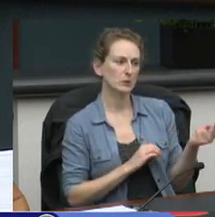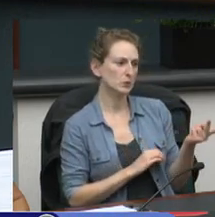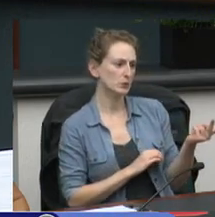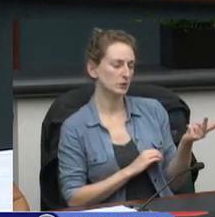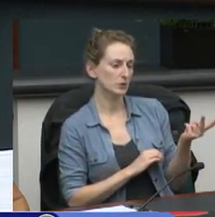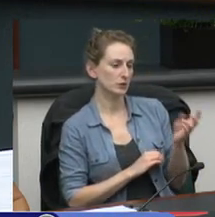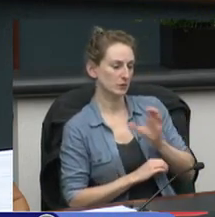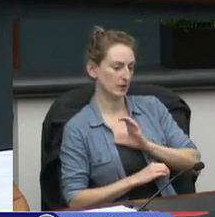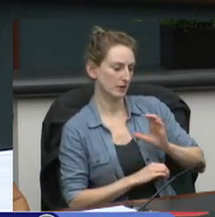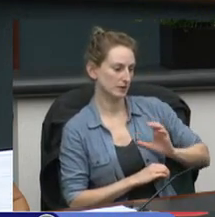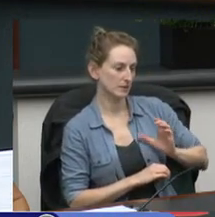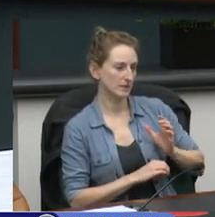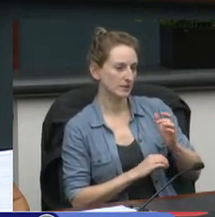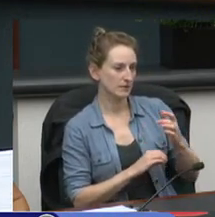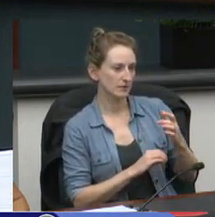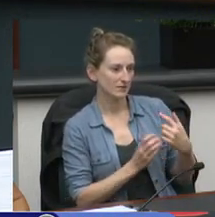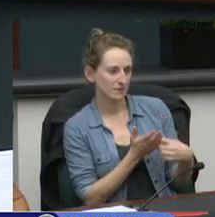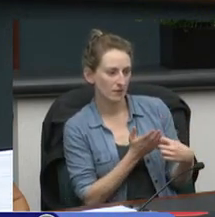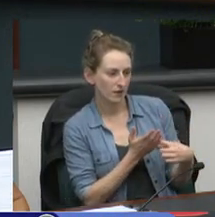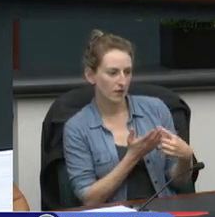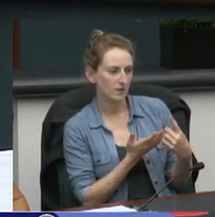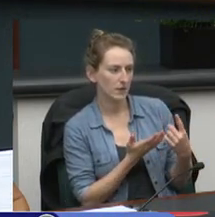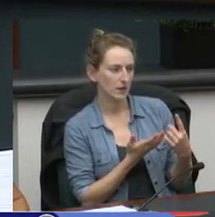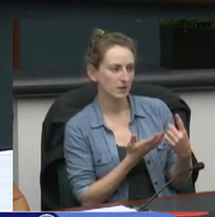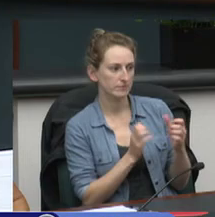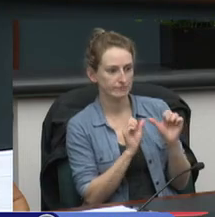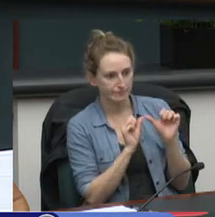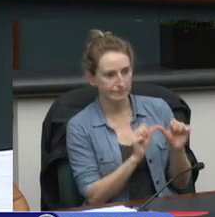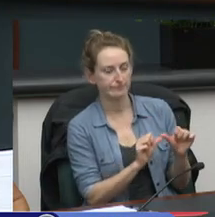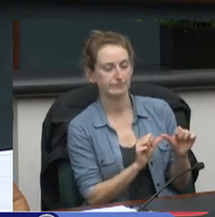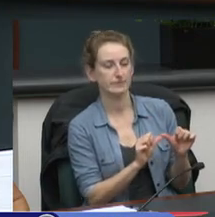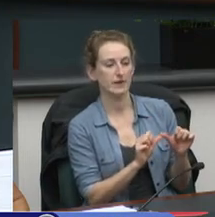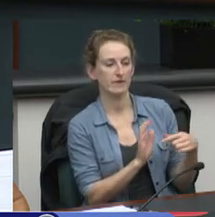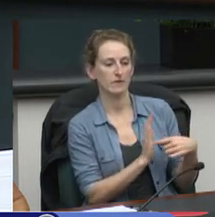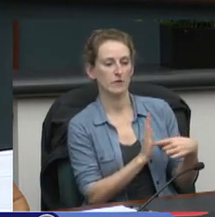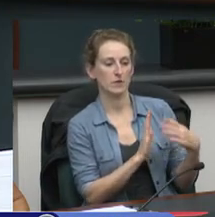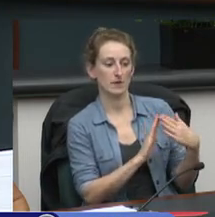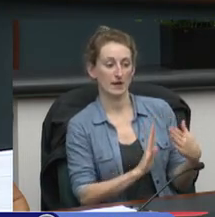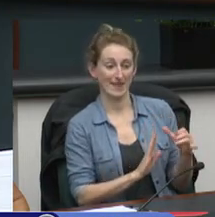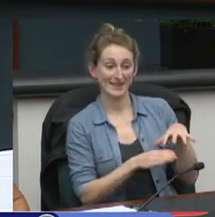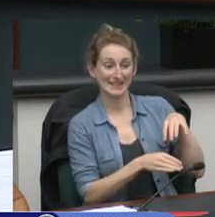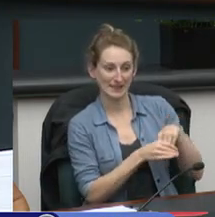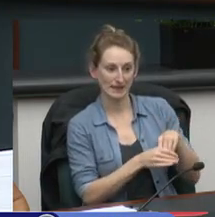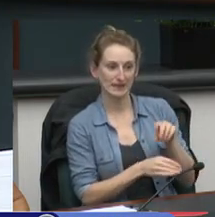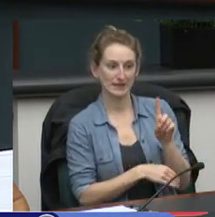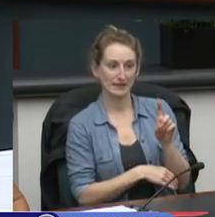housing that appears in the deed of the property is that correct how was it how